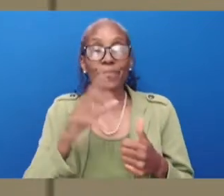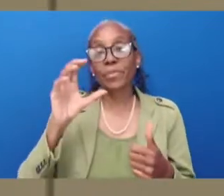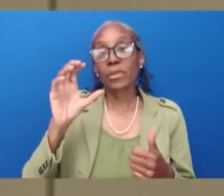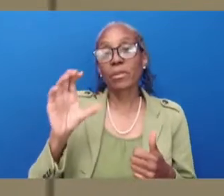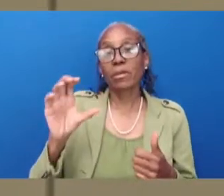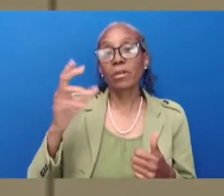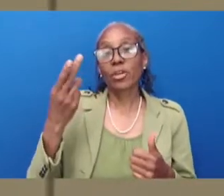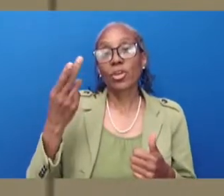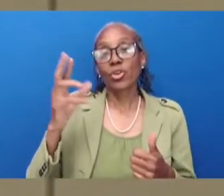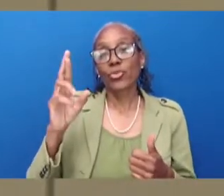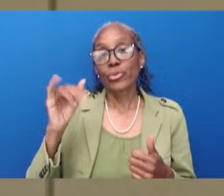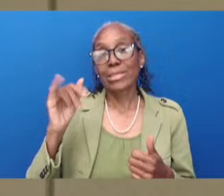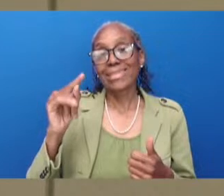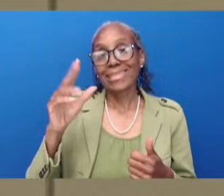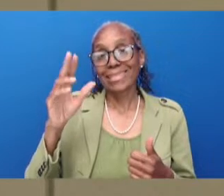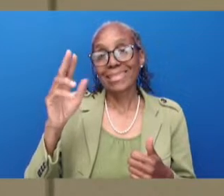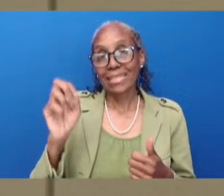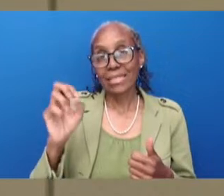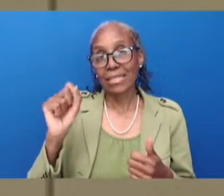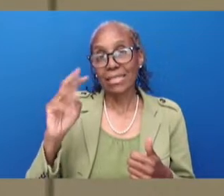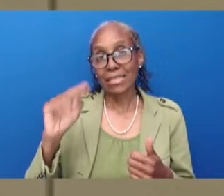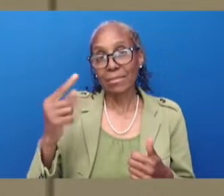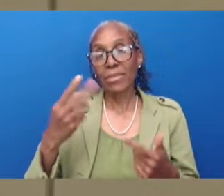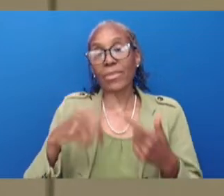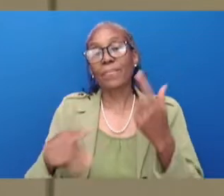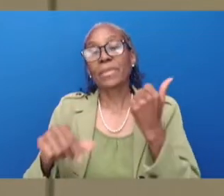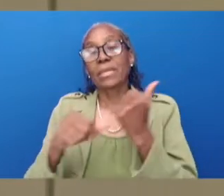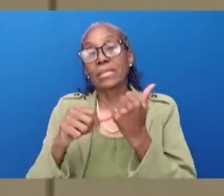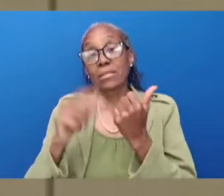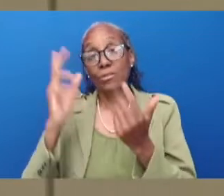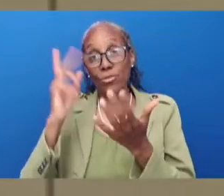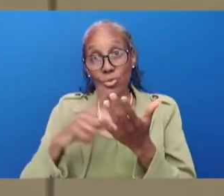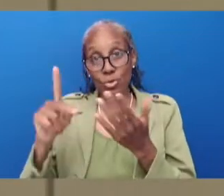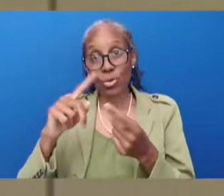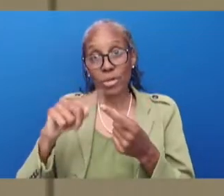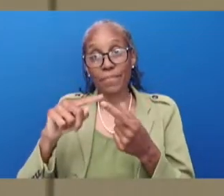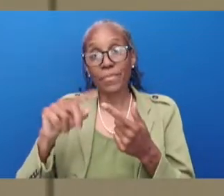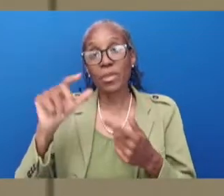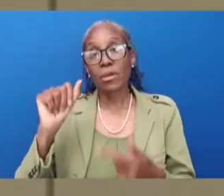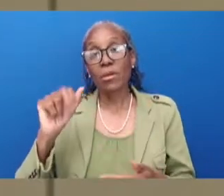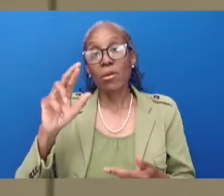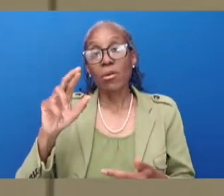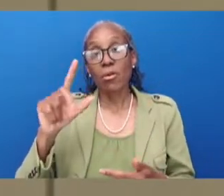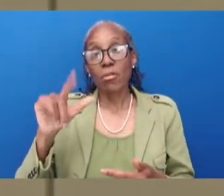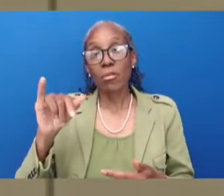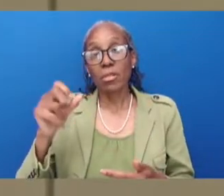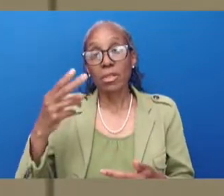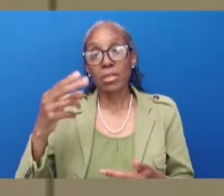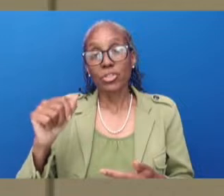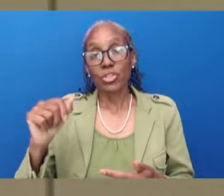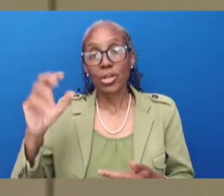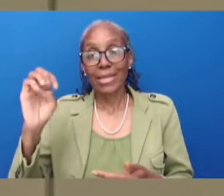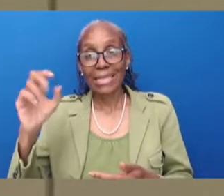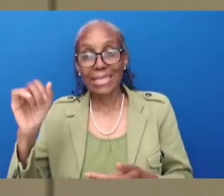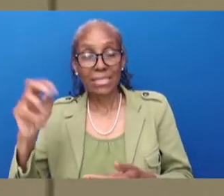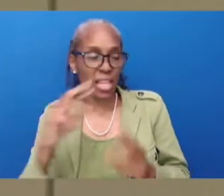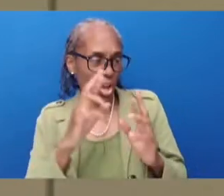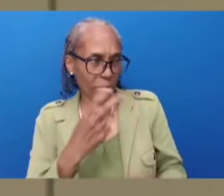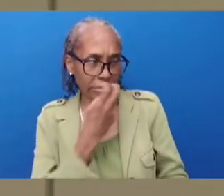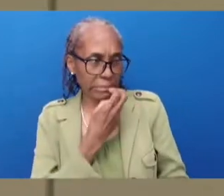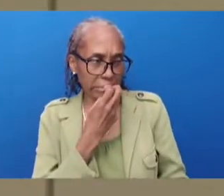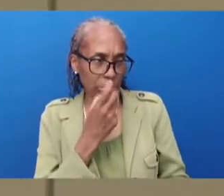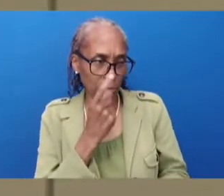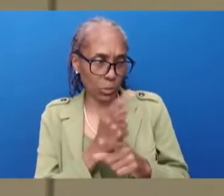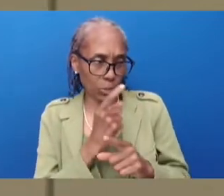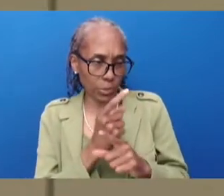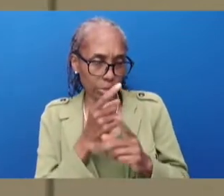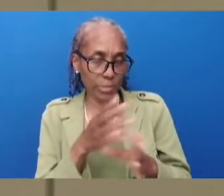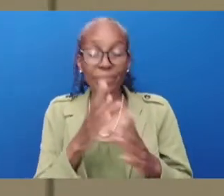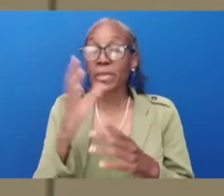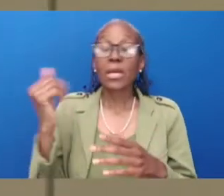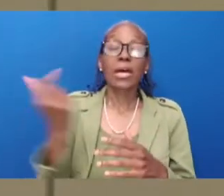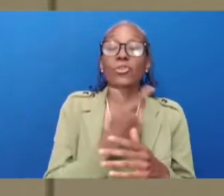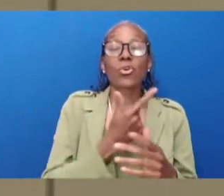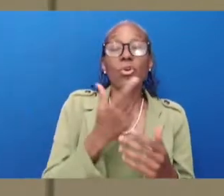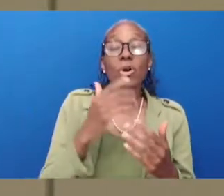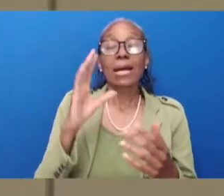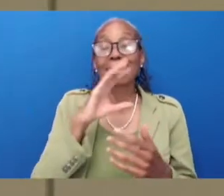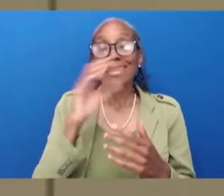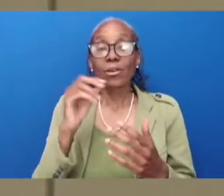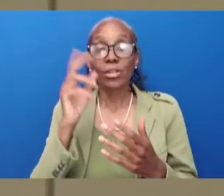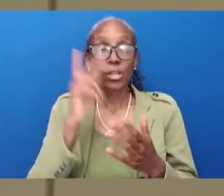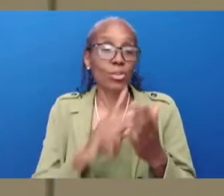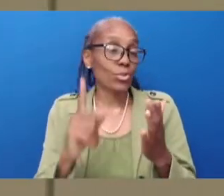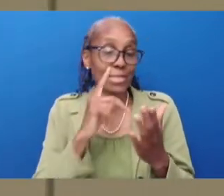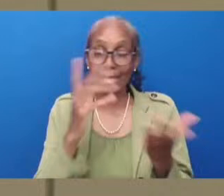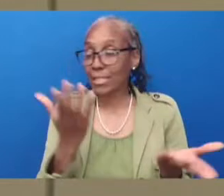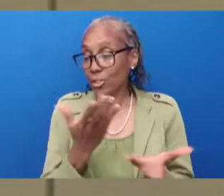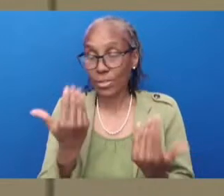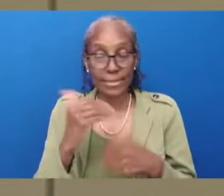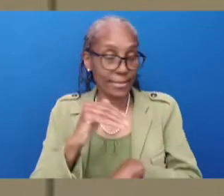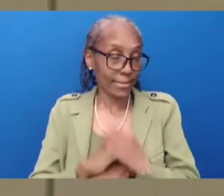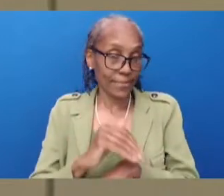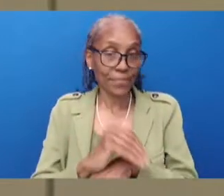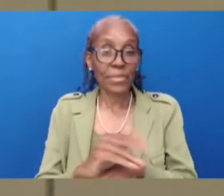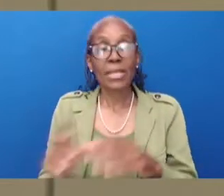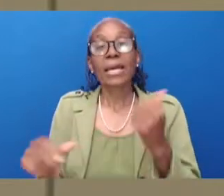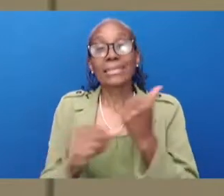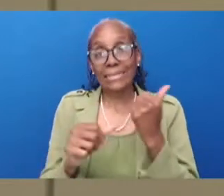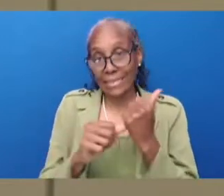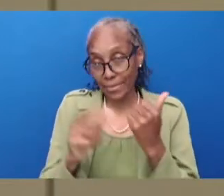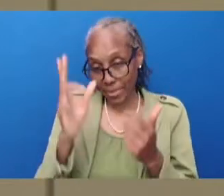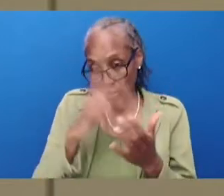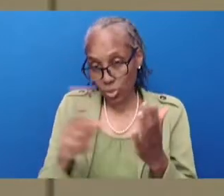CLERKS TO THE BOARD, WE'RE